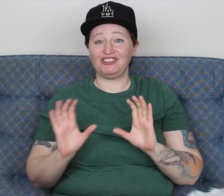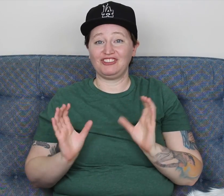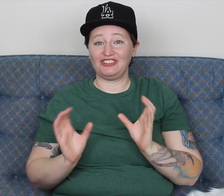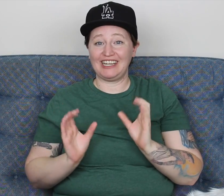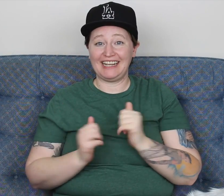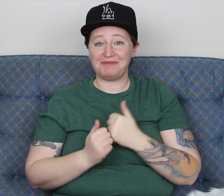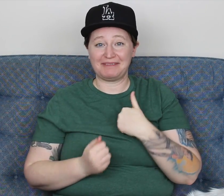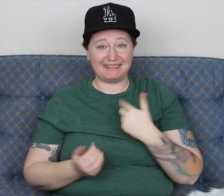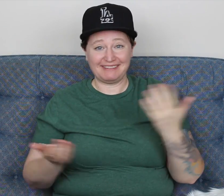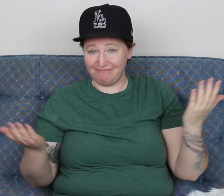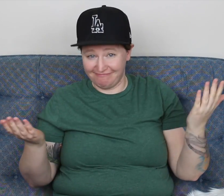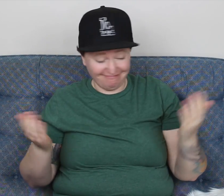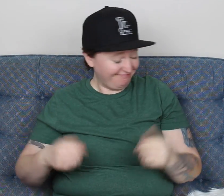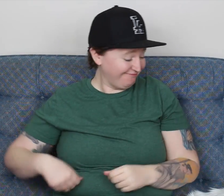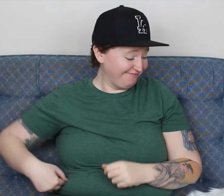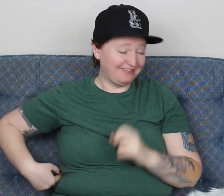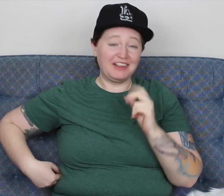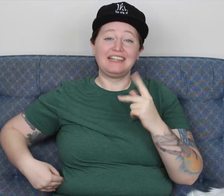Just chilling out with me.